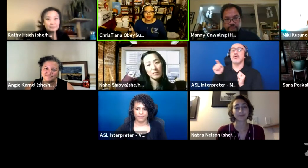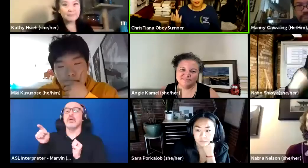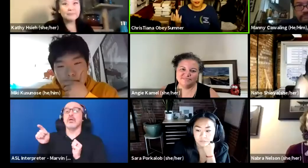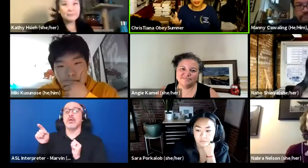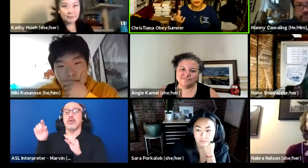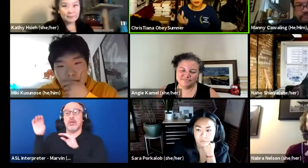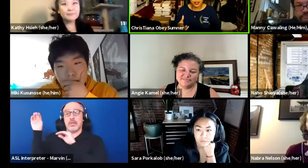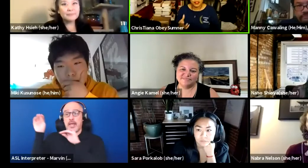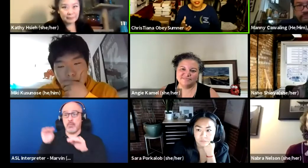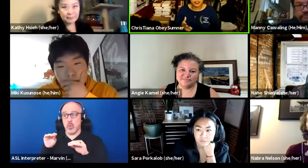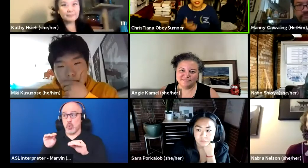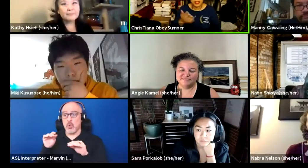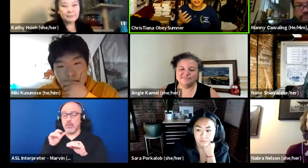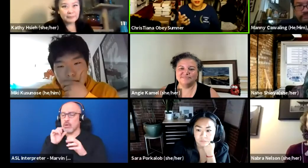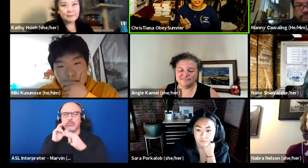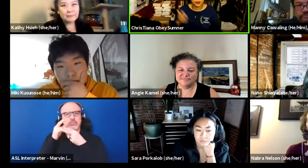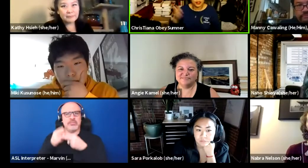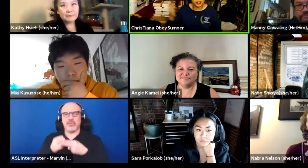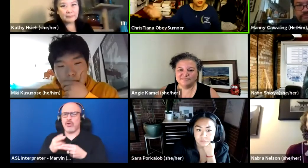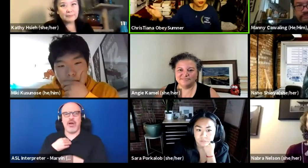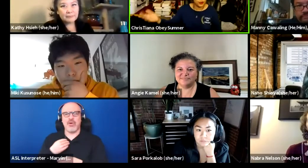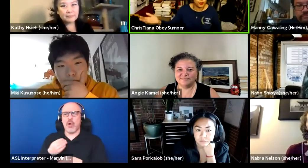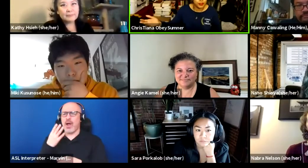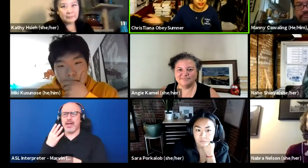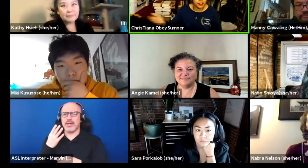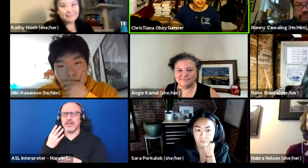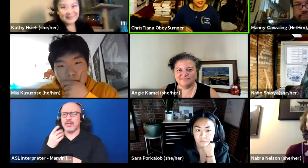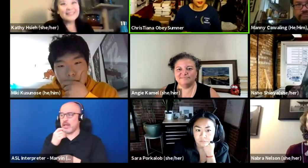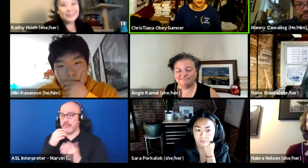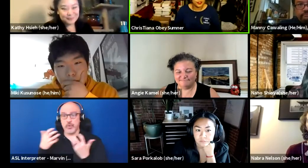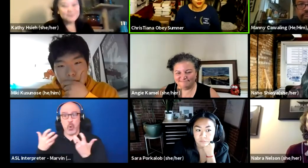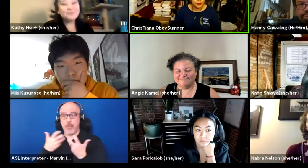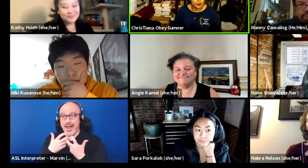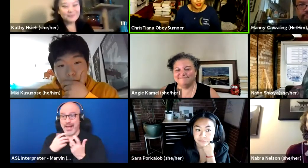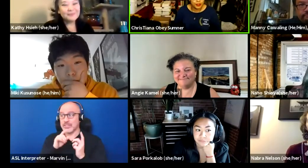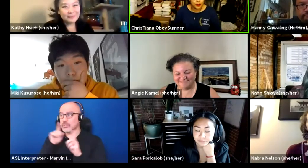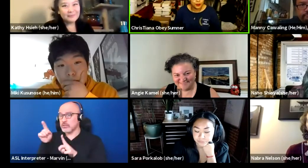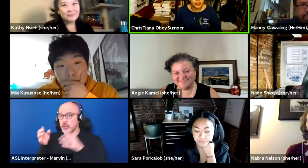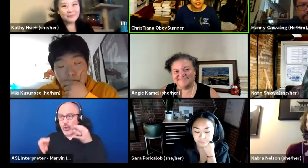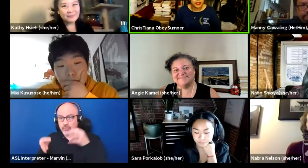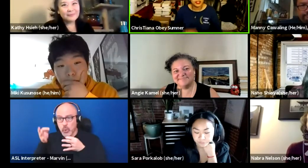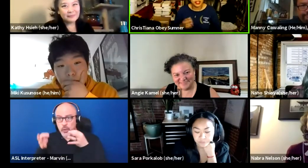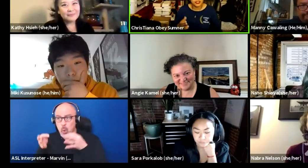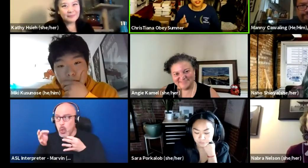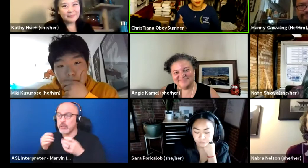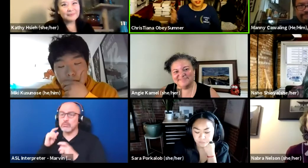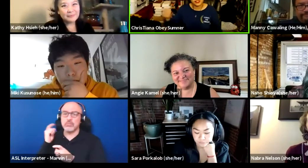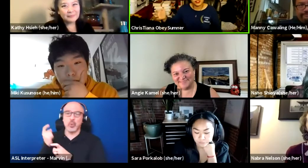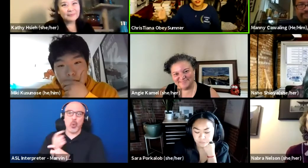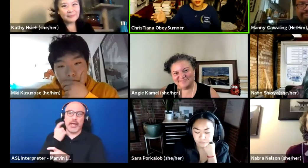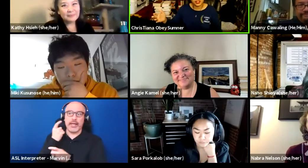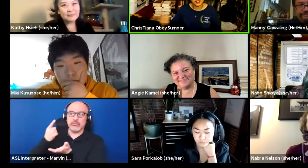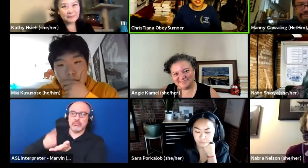that if you didn't match it naturally, you had to go to court and argue and win your court case to actually be considered white.